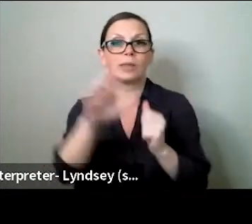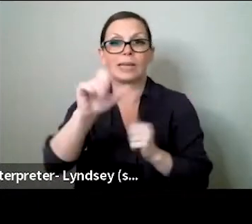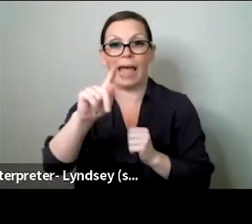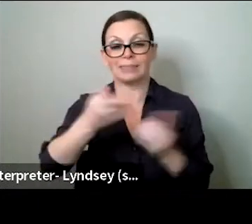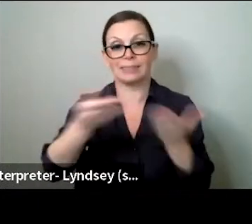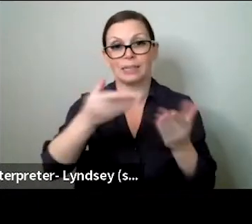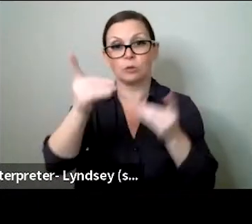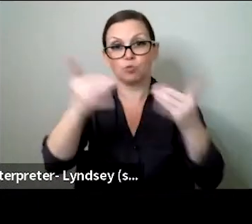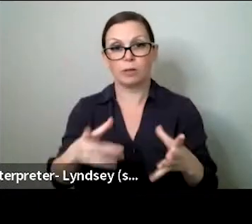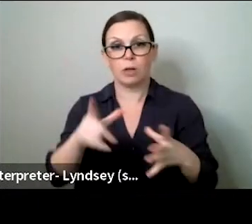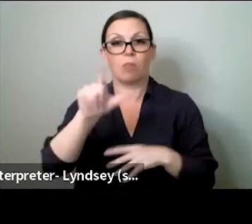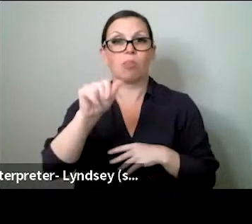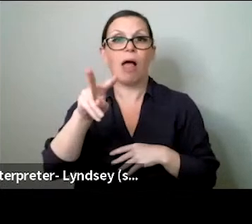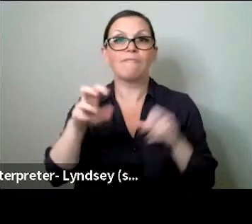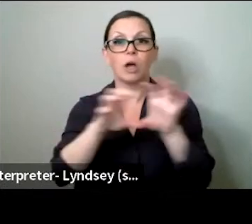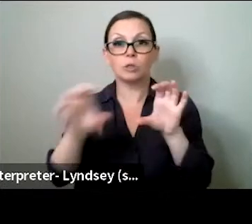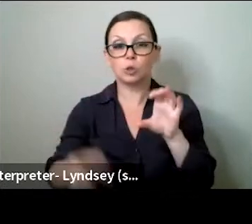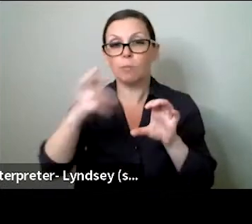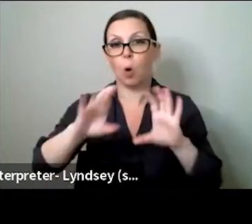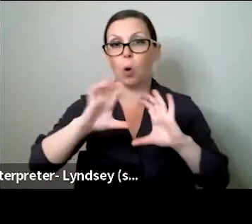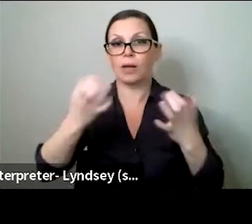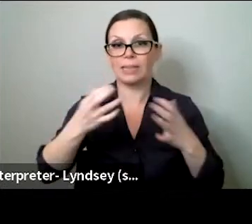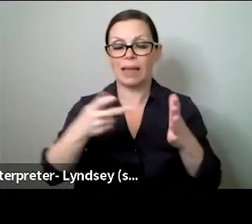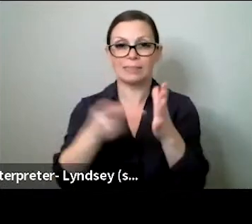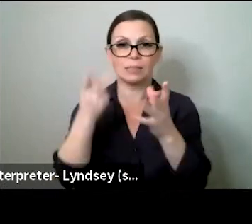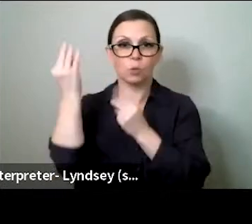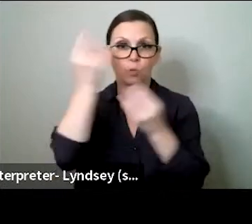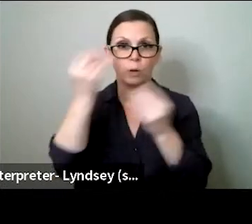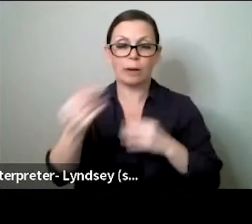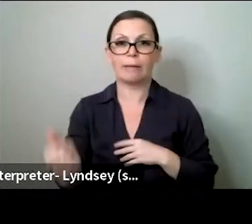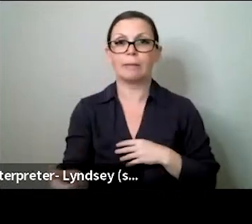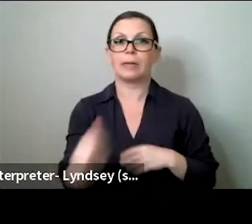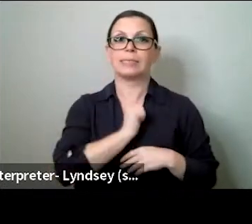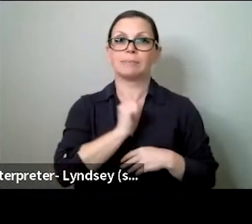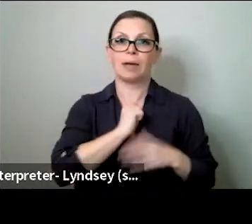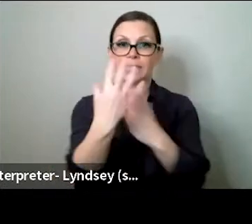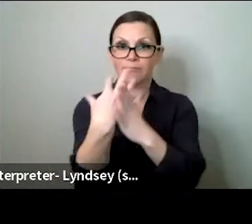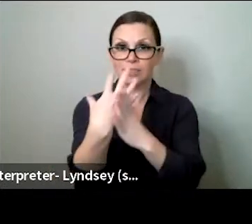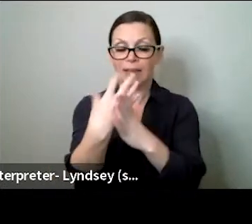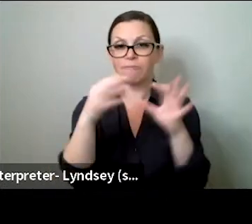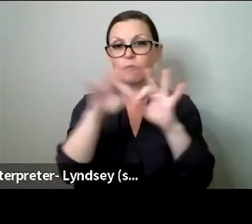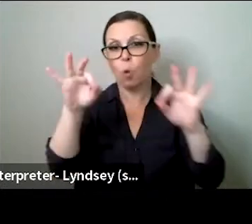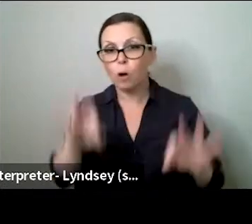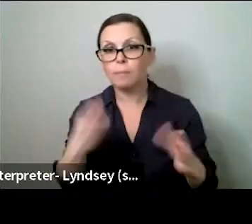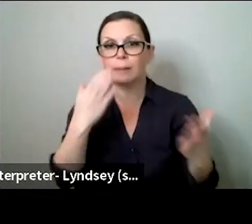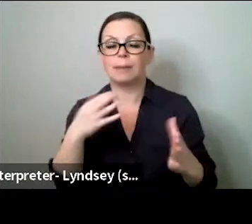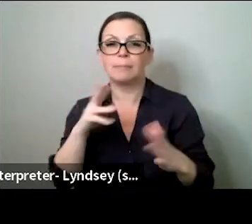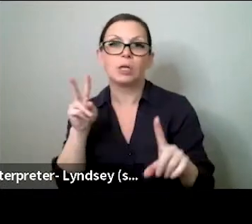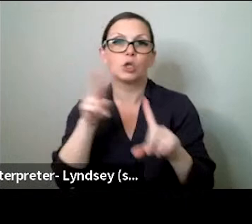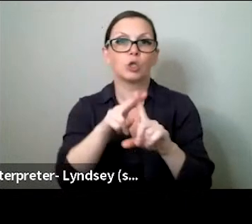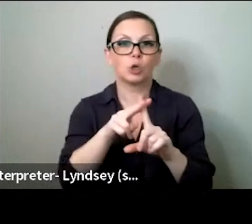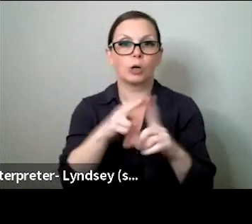or we have a class which reflects the self-tape format, where you may be assigned sides.